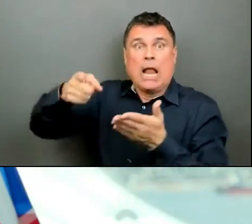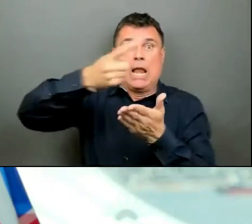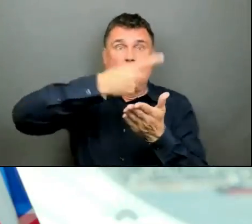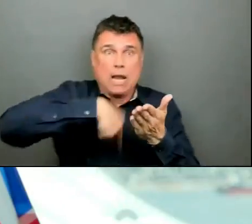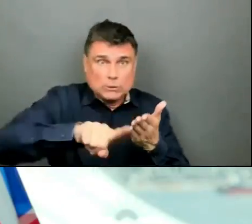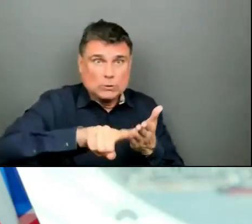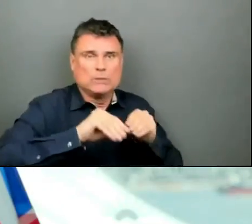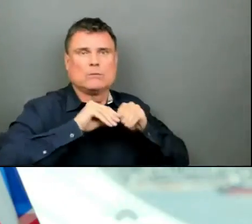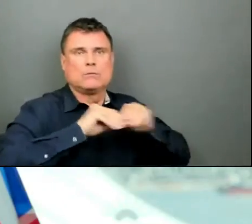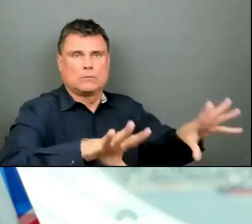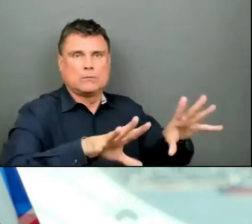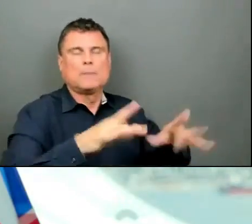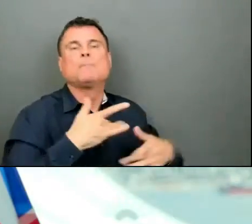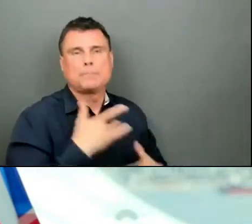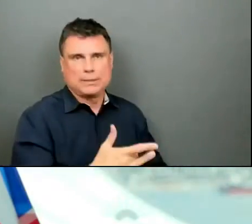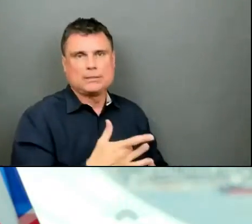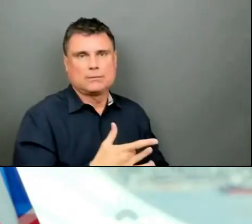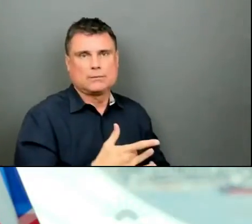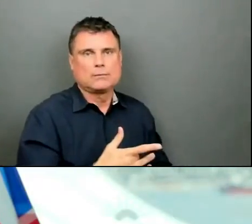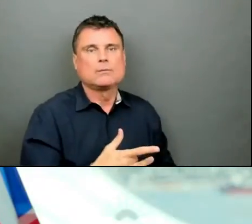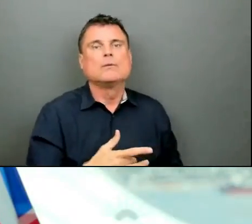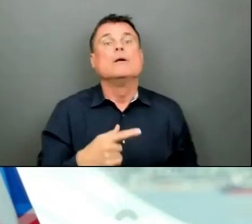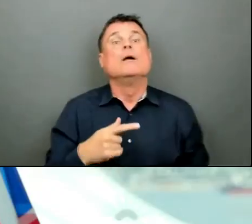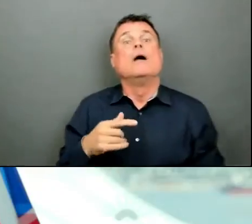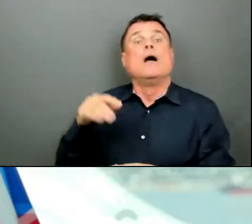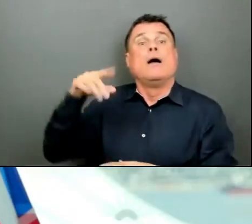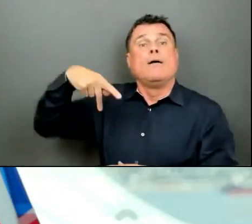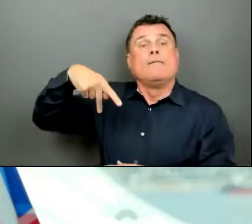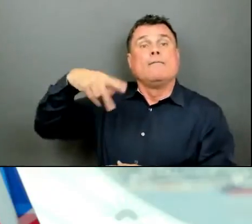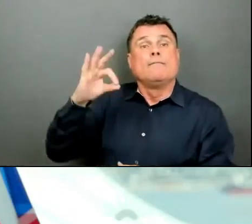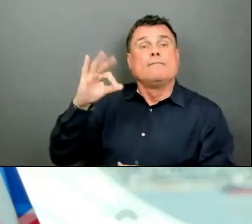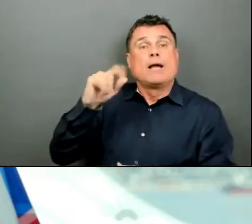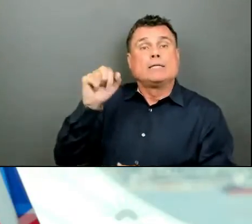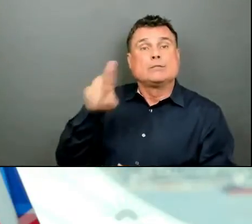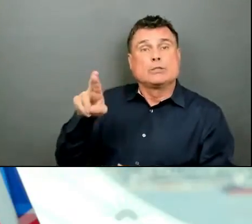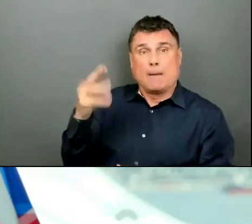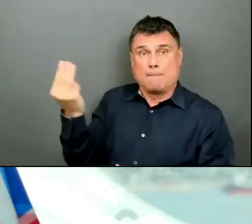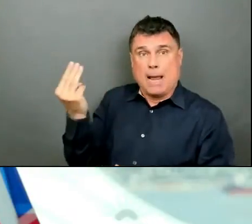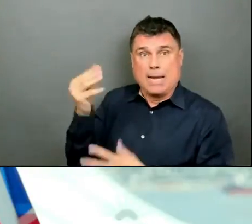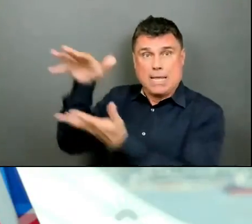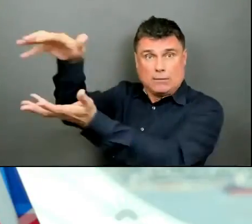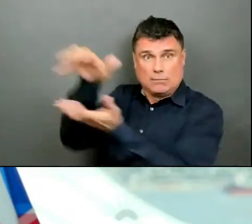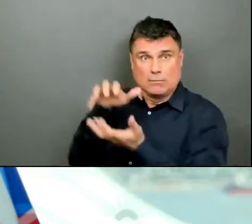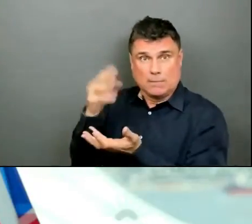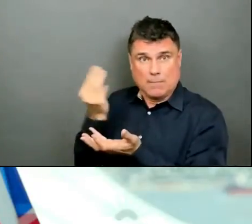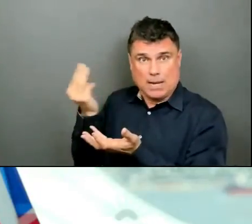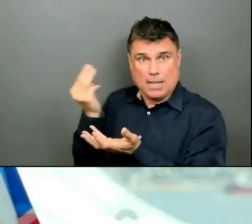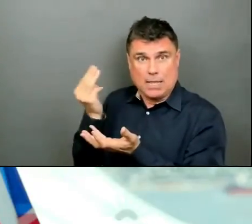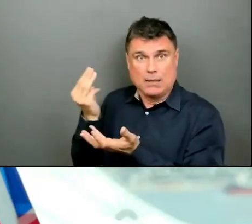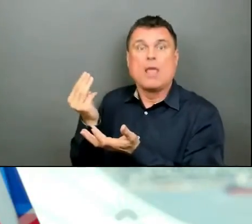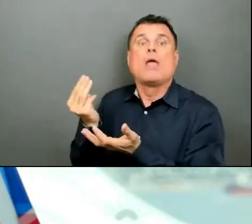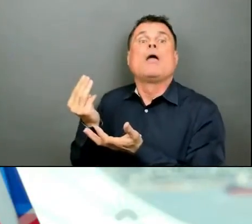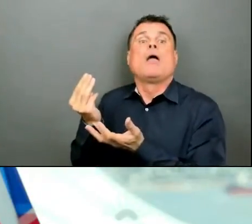We tend to get Pfizer on Monday and it goes out and we tend to get ma DERN that when it